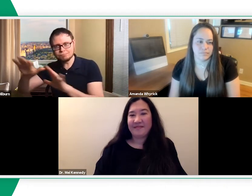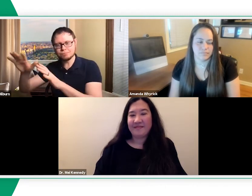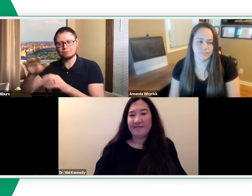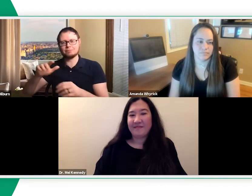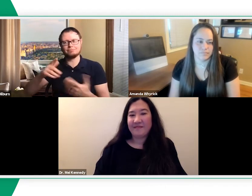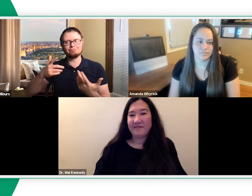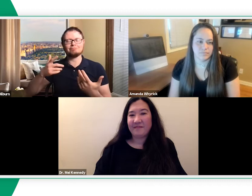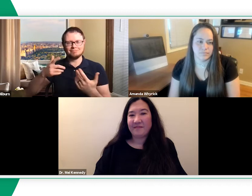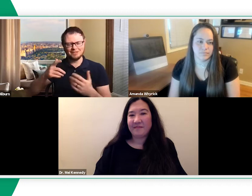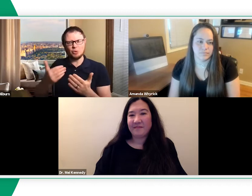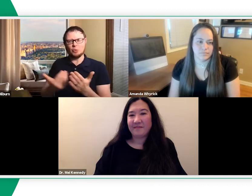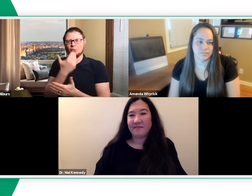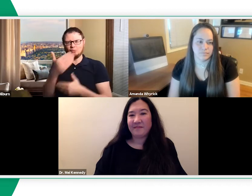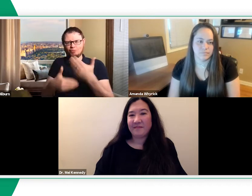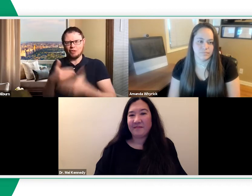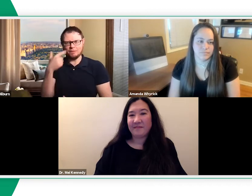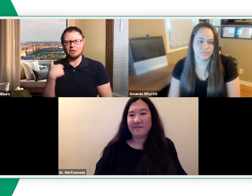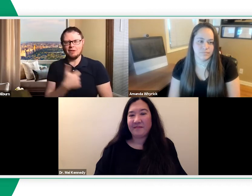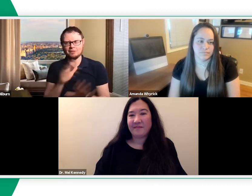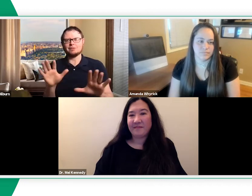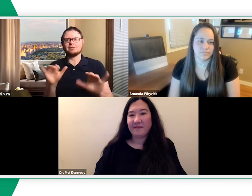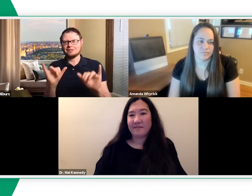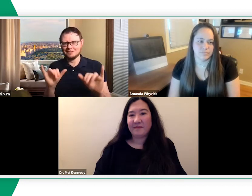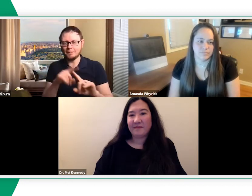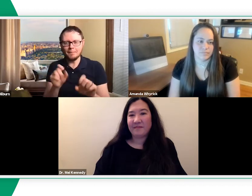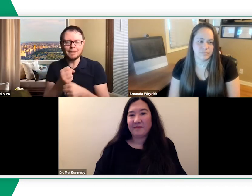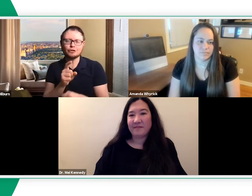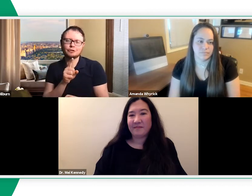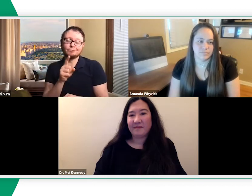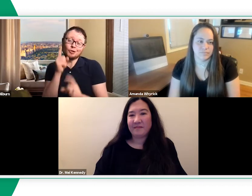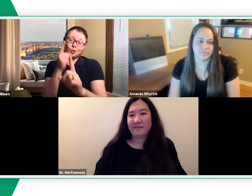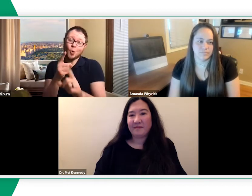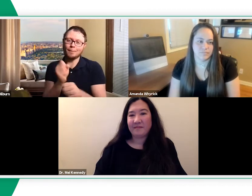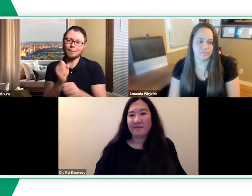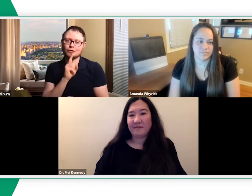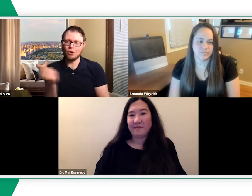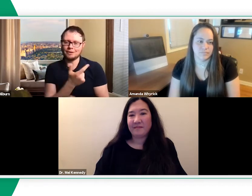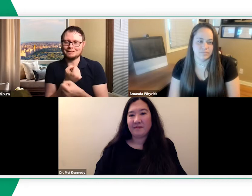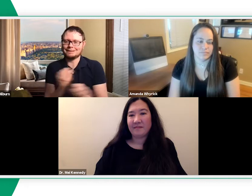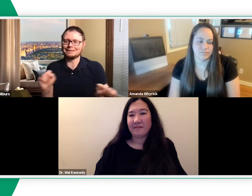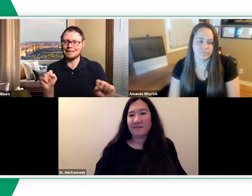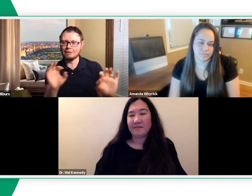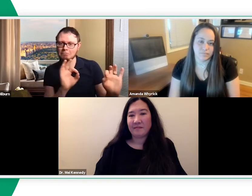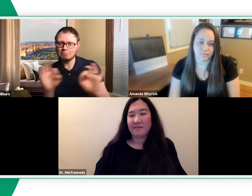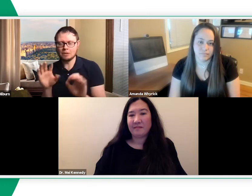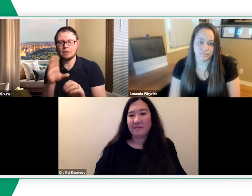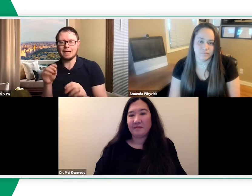is all happening online. It's a new process for us, but the goal is to make sure that